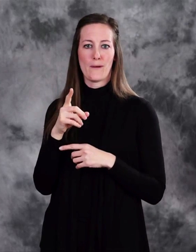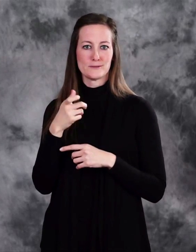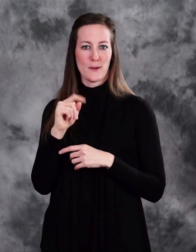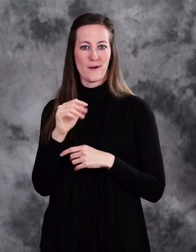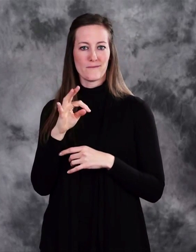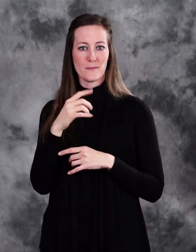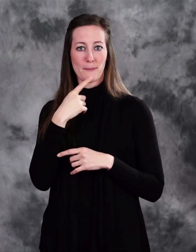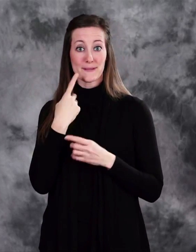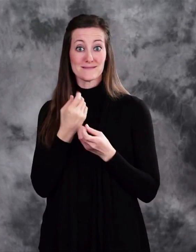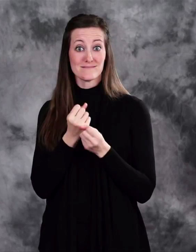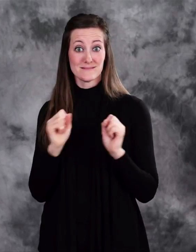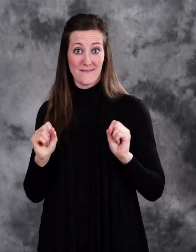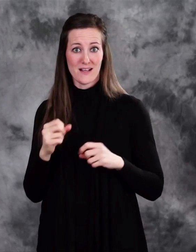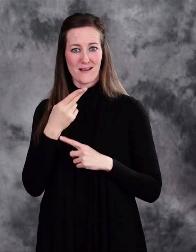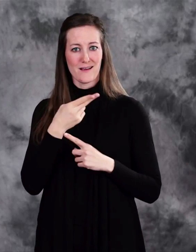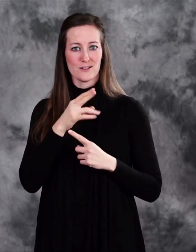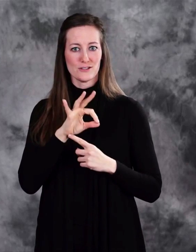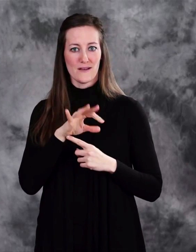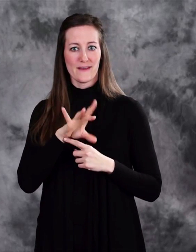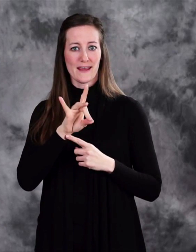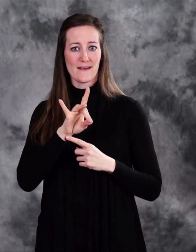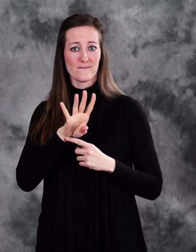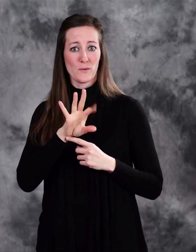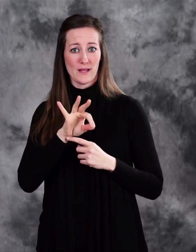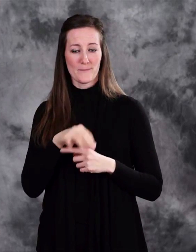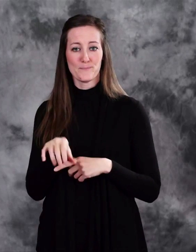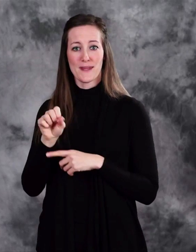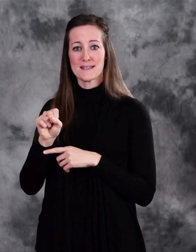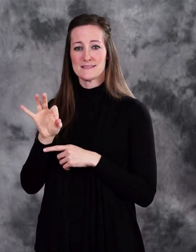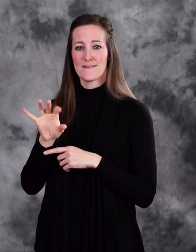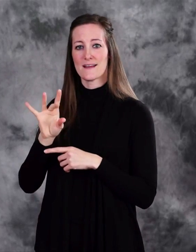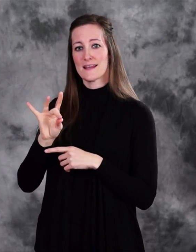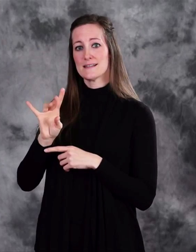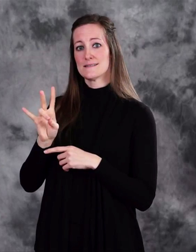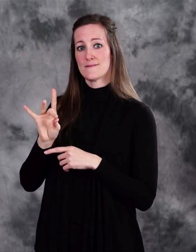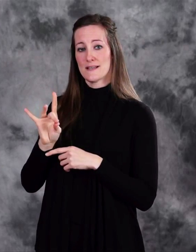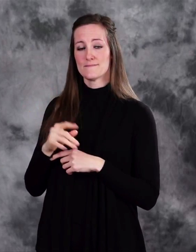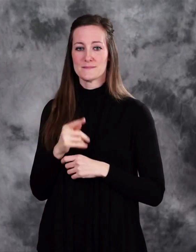for the Department of Public Safety. HF 849 & SF 878